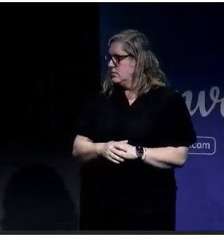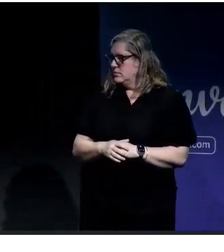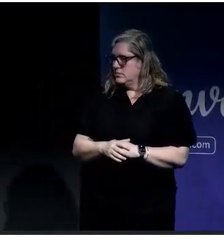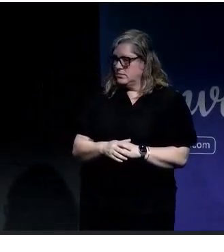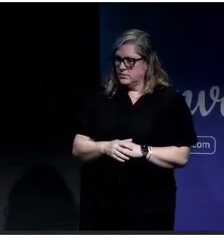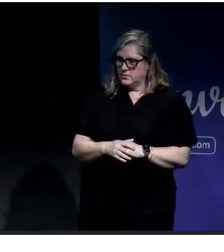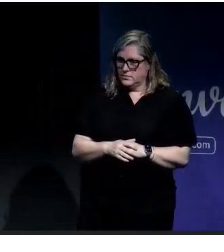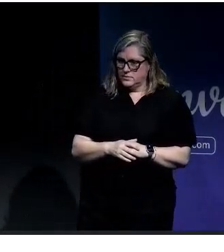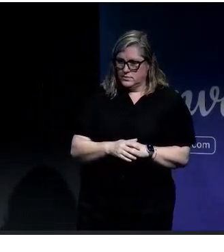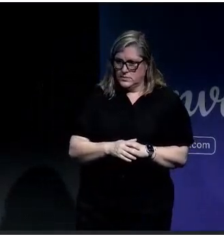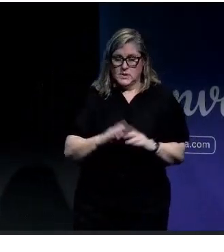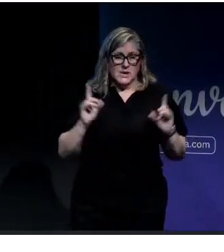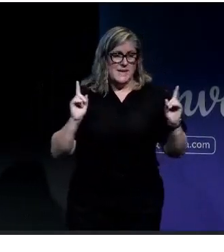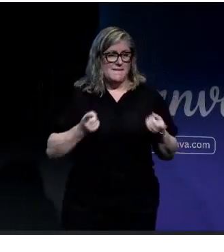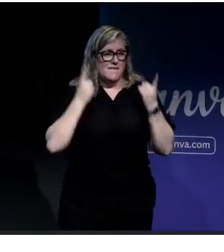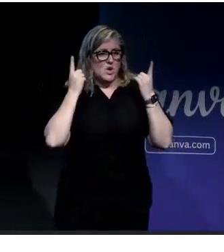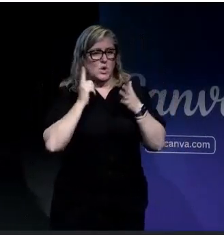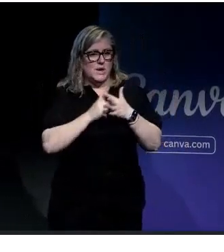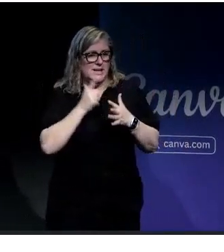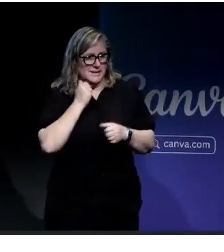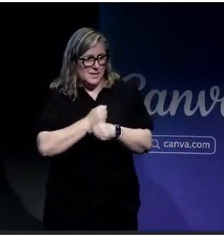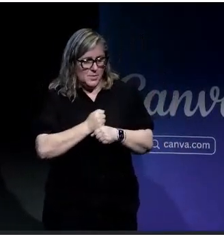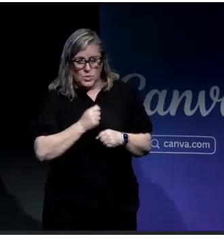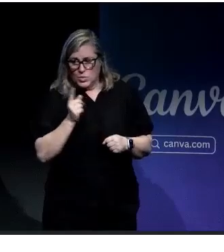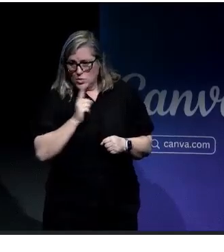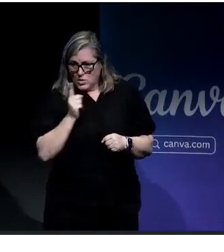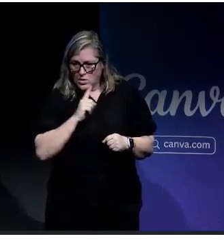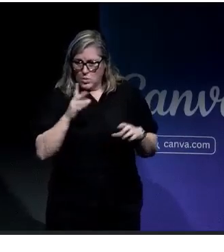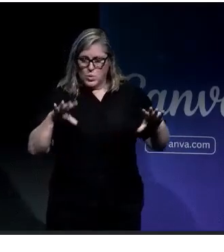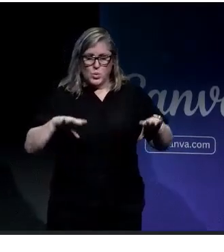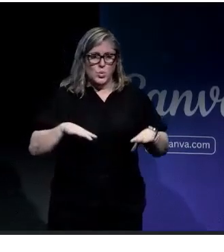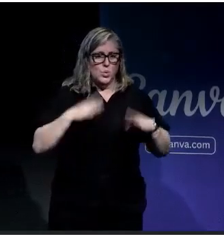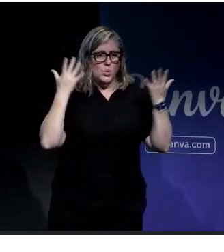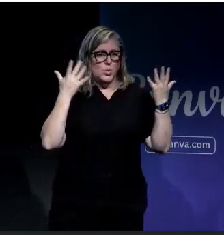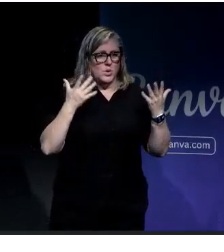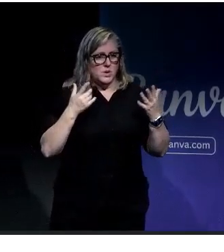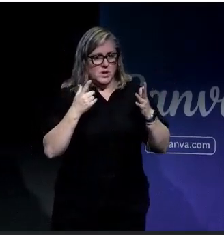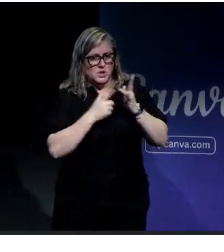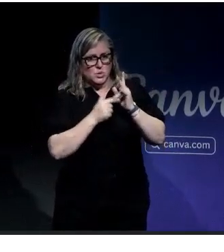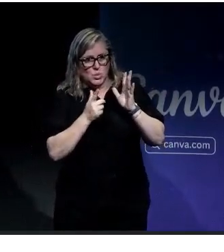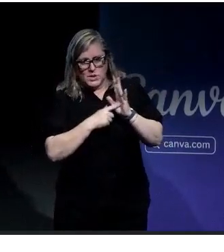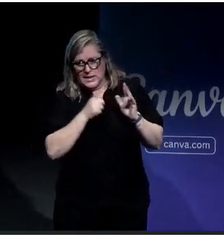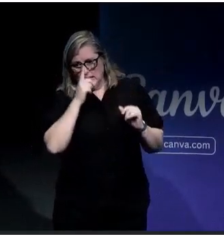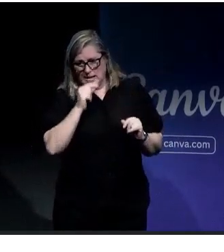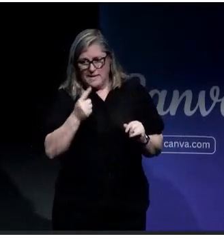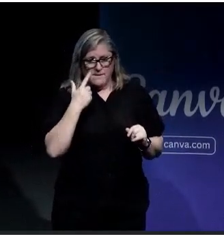So our first example is one that. An automated tool can find. So we're one for one so far. Sounds pretty good.